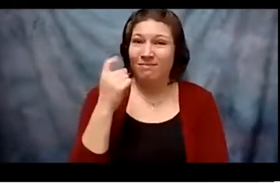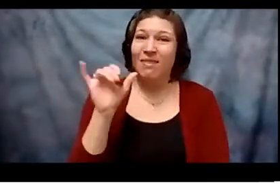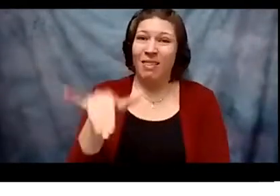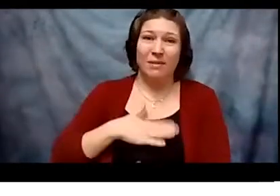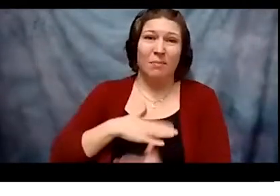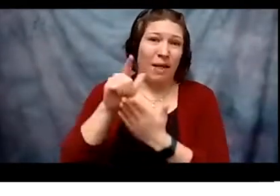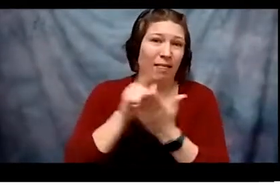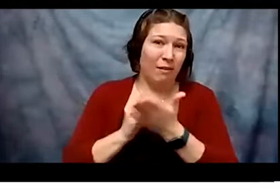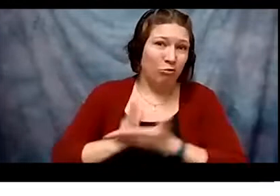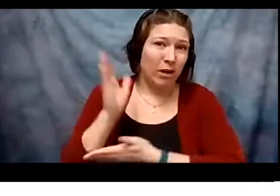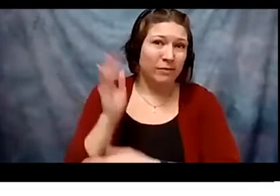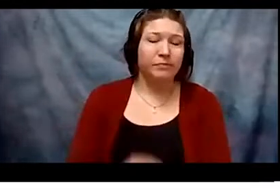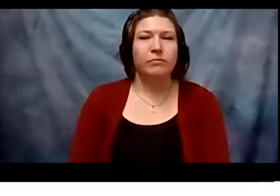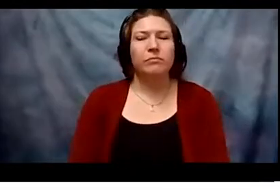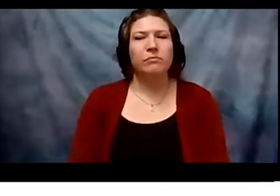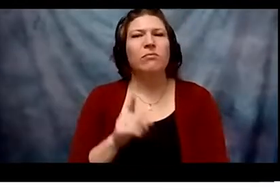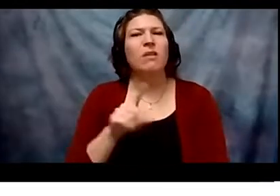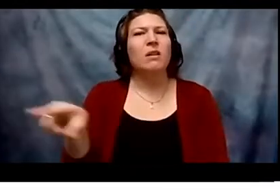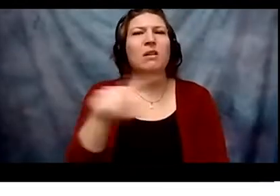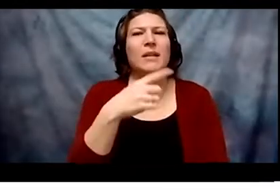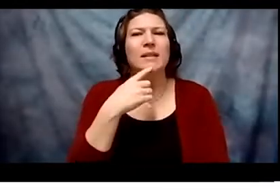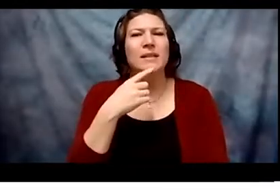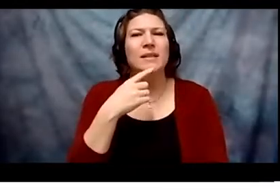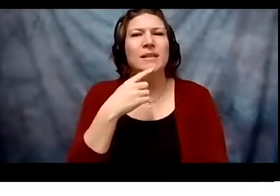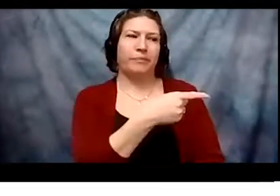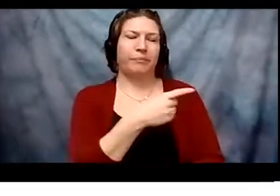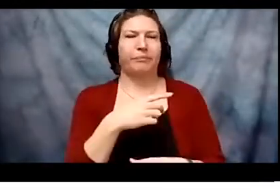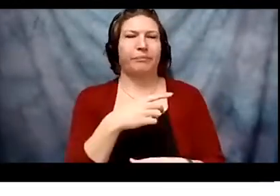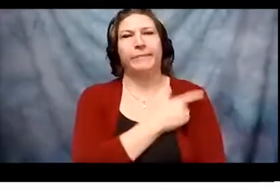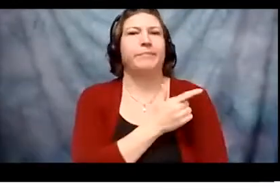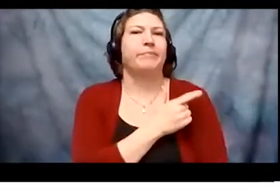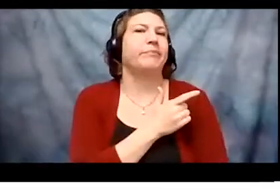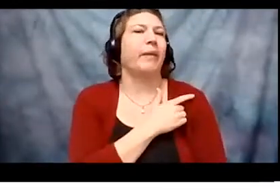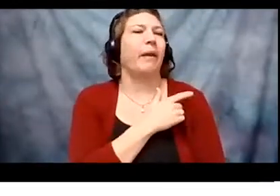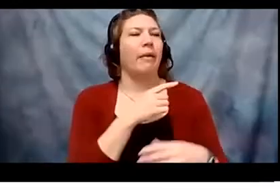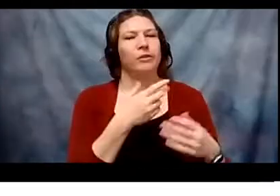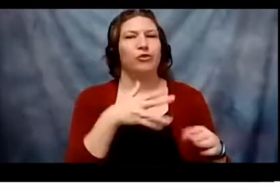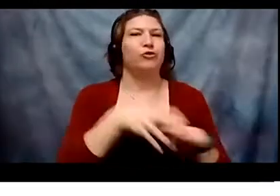You tell others I'm cheating or lazy When I ask for an